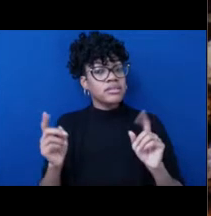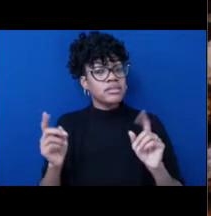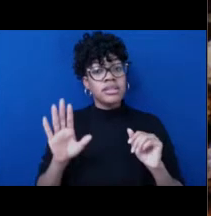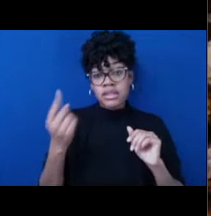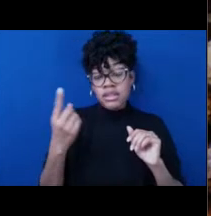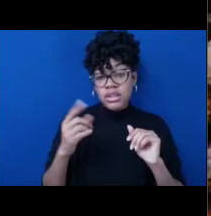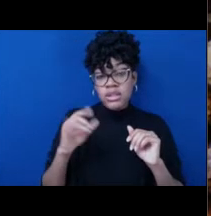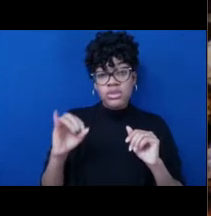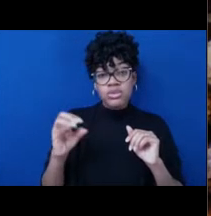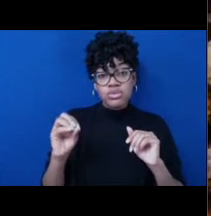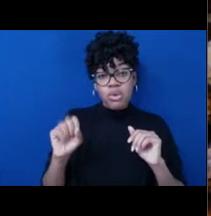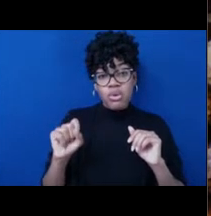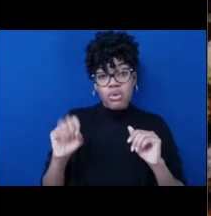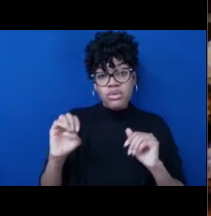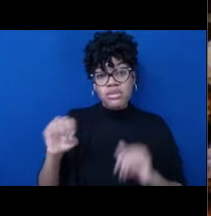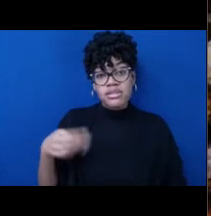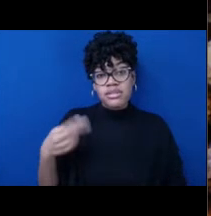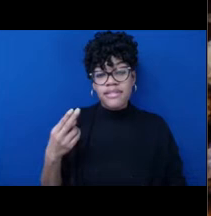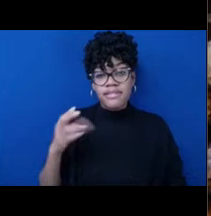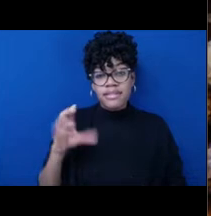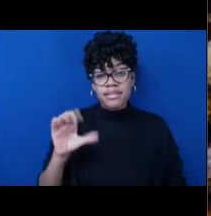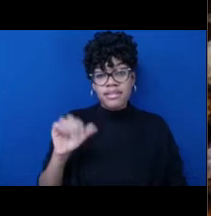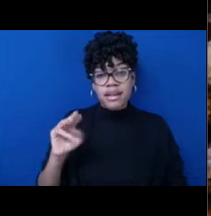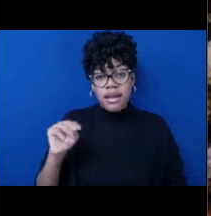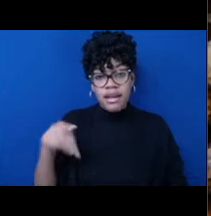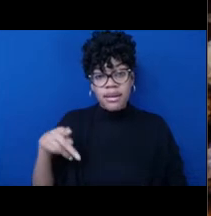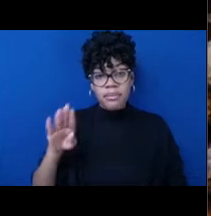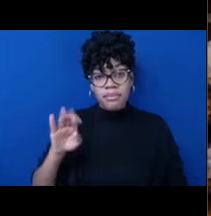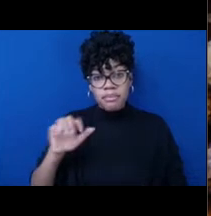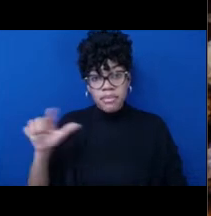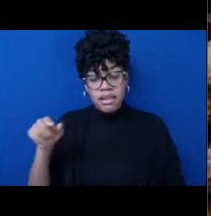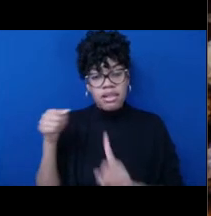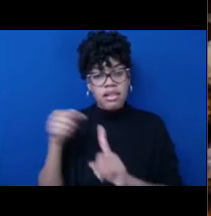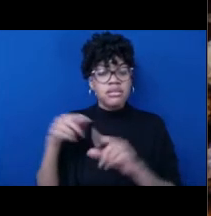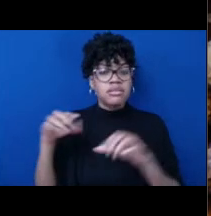He's done a lot of work in looking at different stories